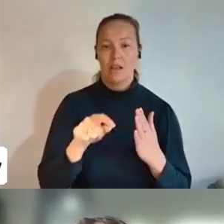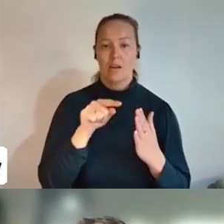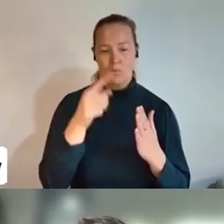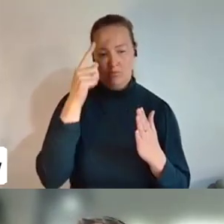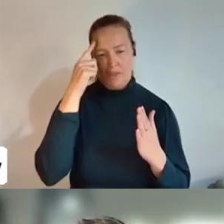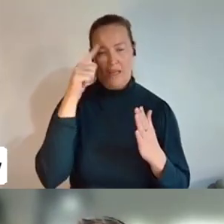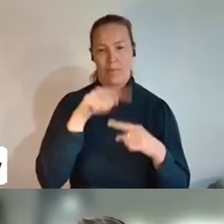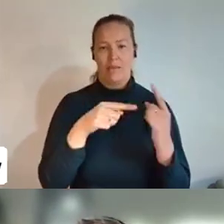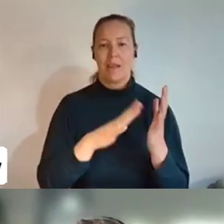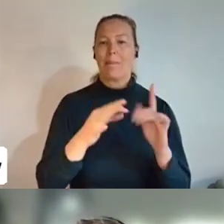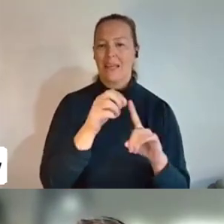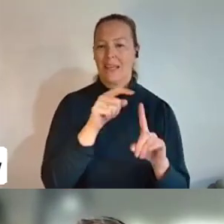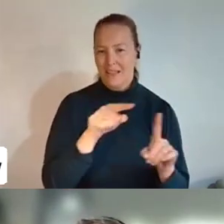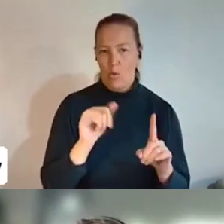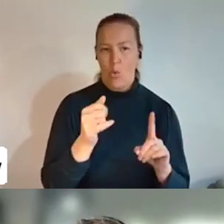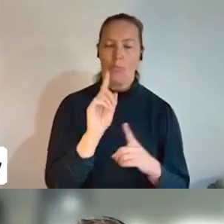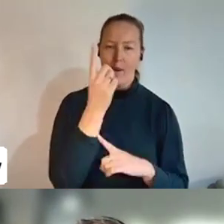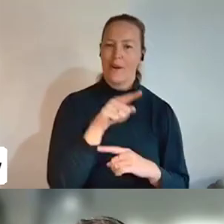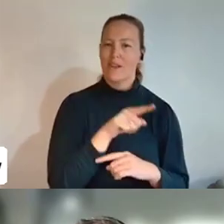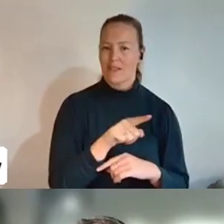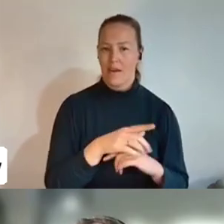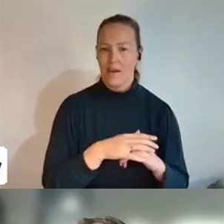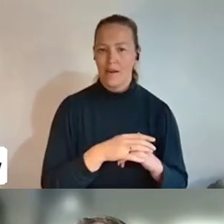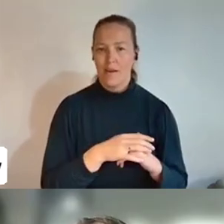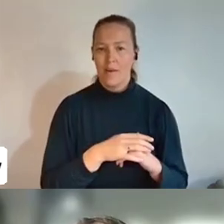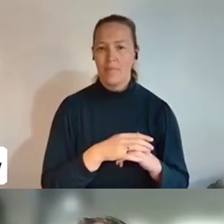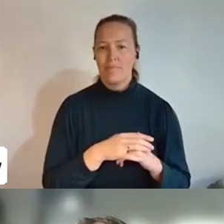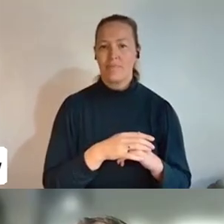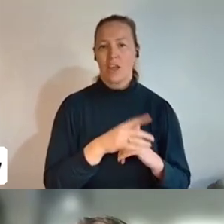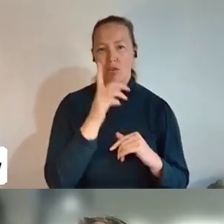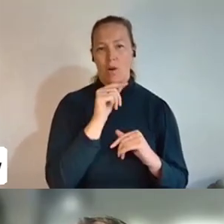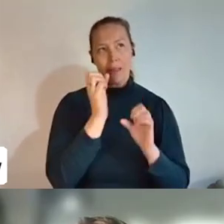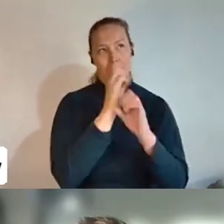be an MP or the Prime Minister, and the place you think about will probably be parliament. And that